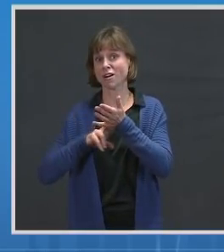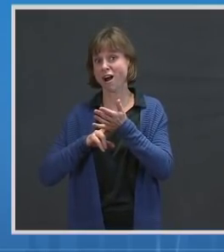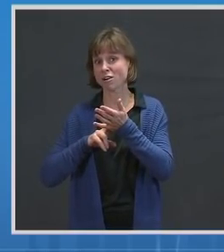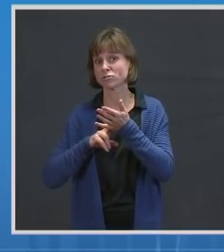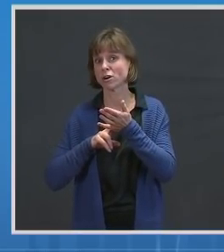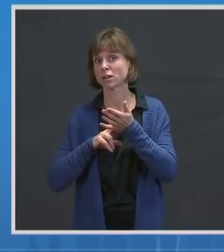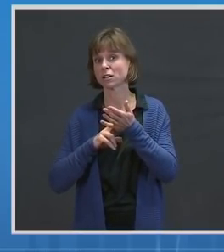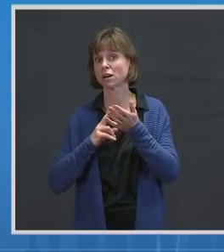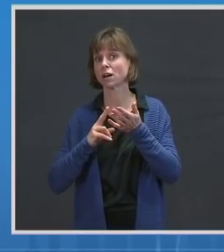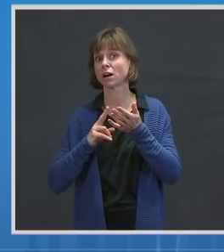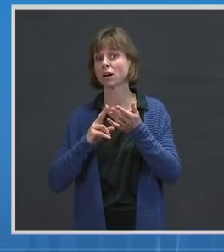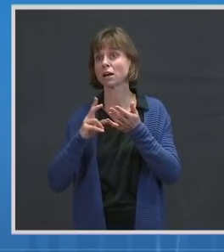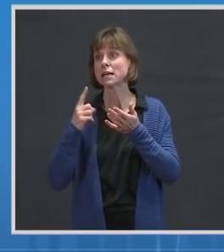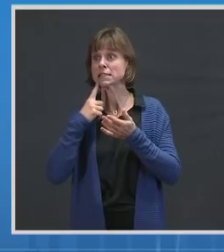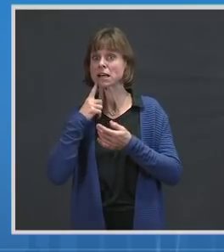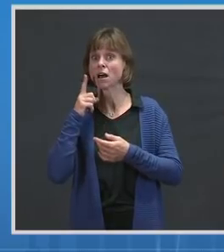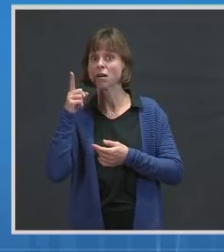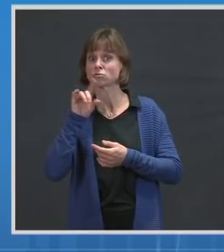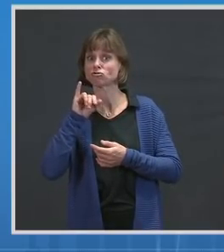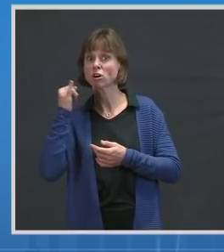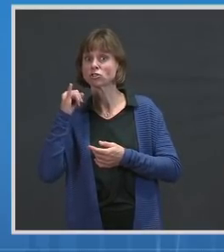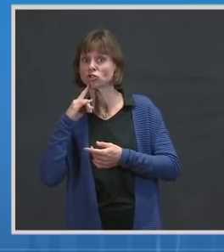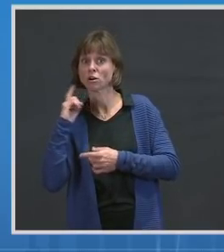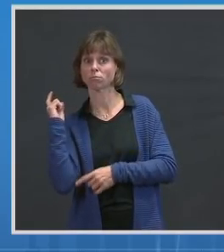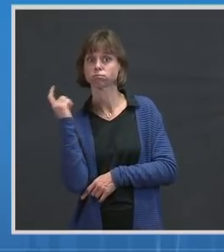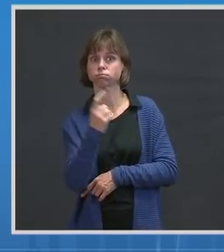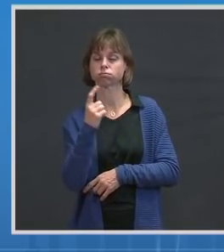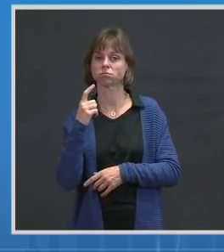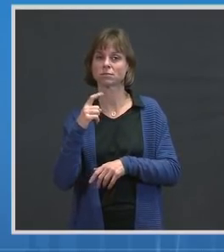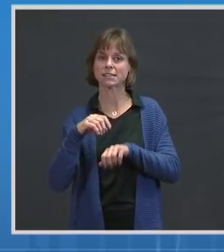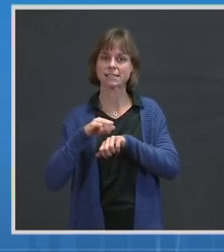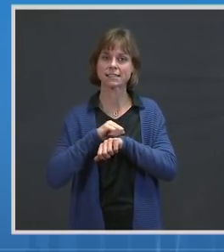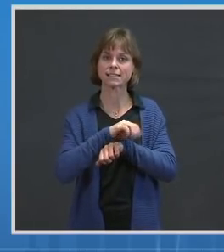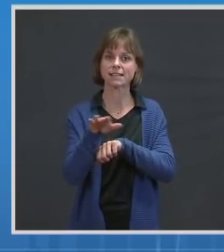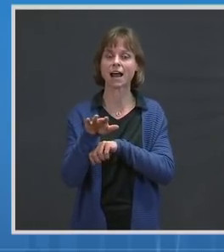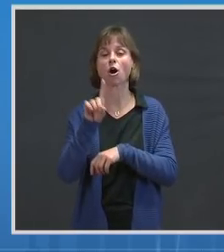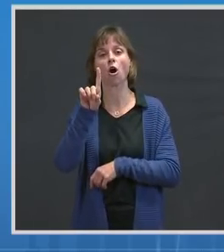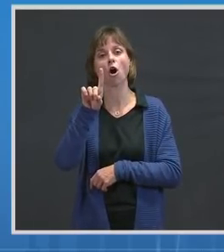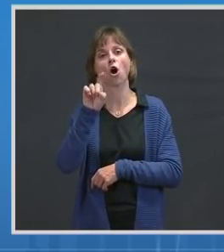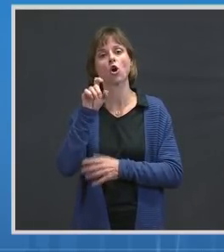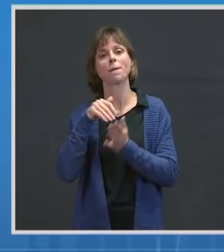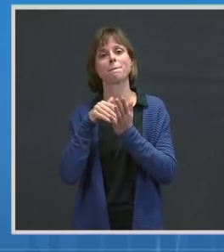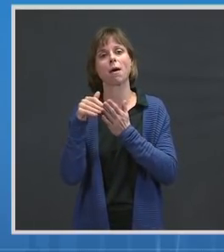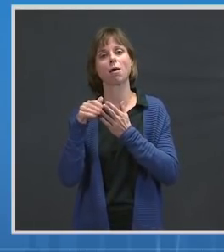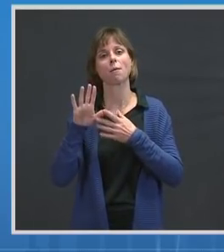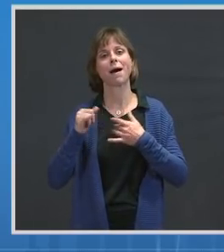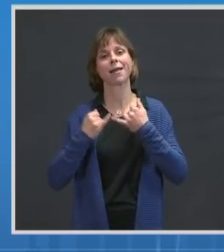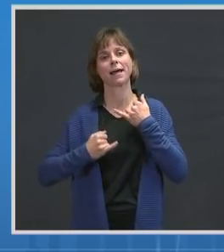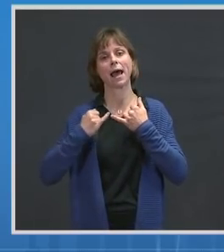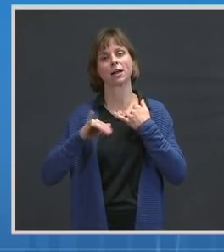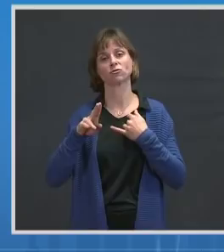to deliver 100 million doses by the end of June. That is more back-end loaded.